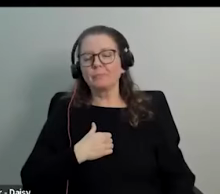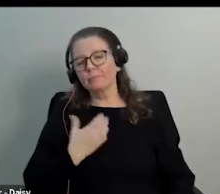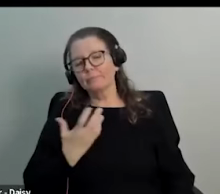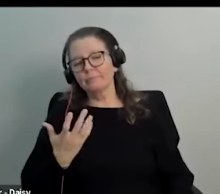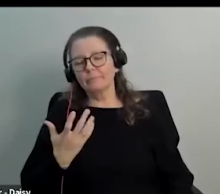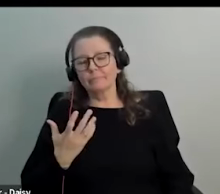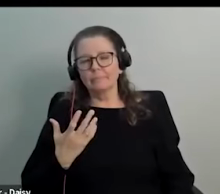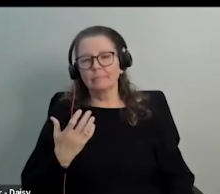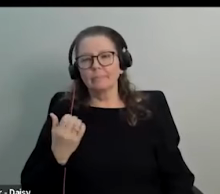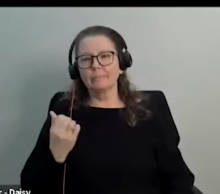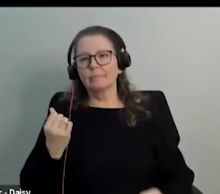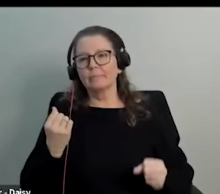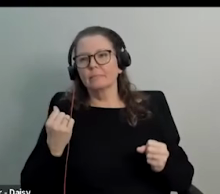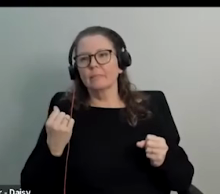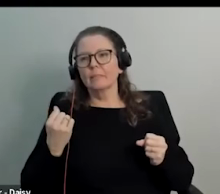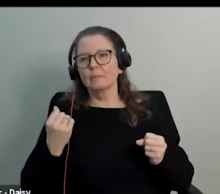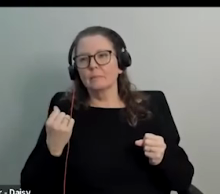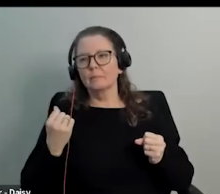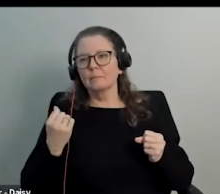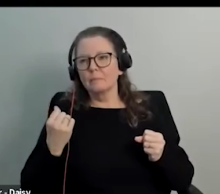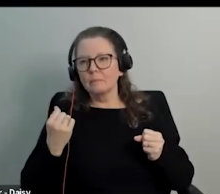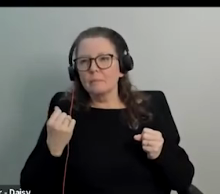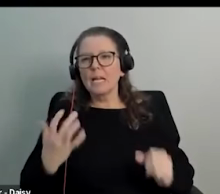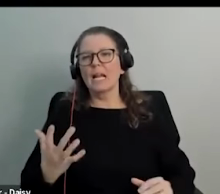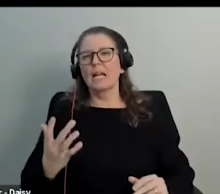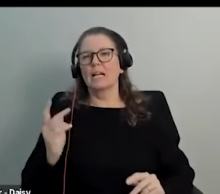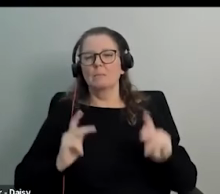in a lot of different careers over my lifetime.